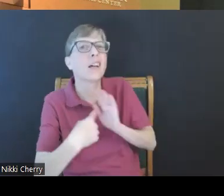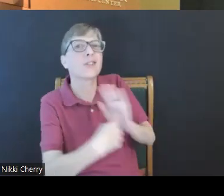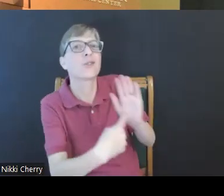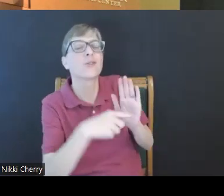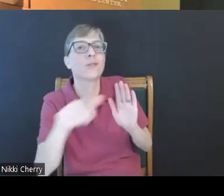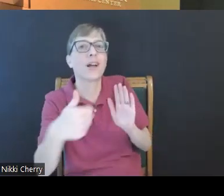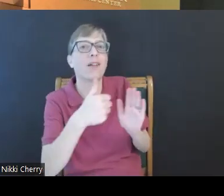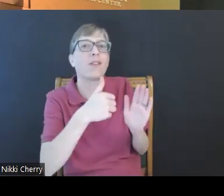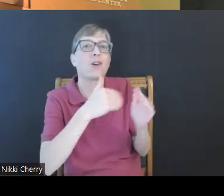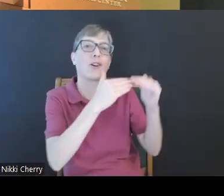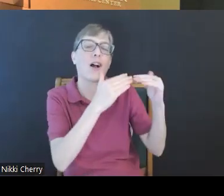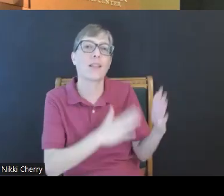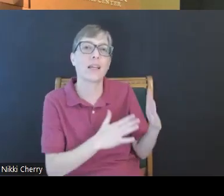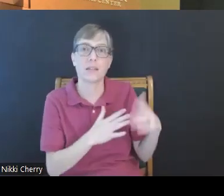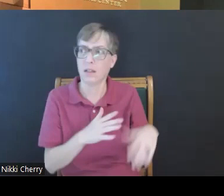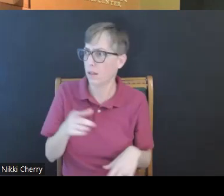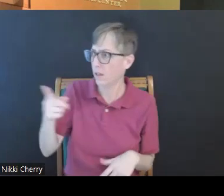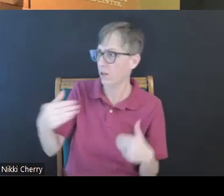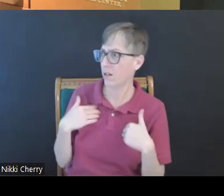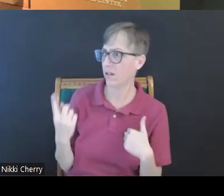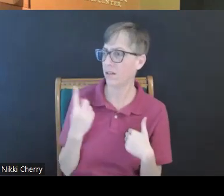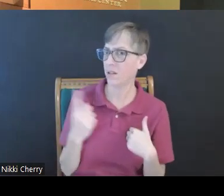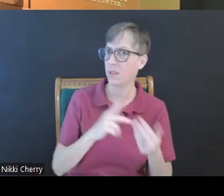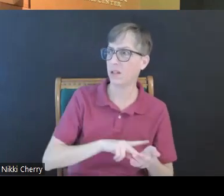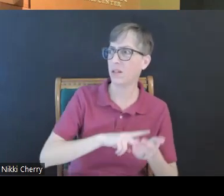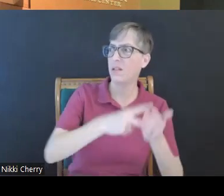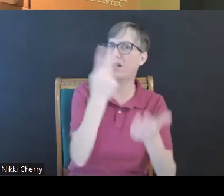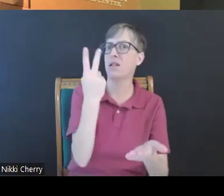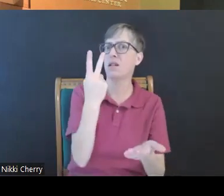something that could double the likelihood that a diabetic patient gets better you know you'd be